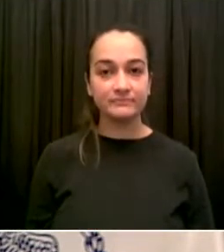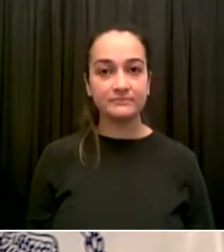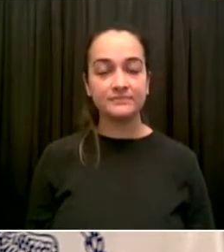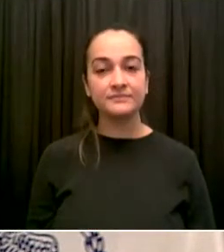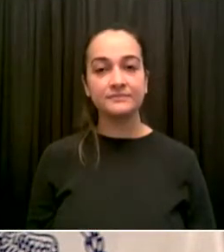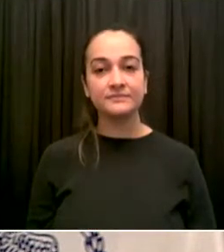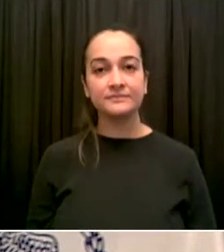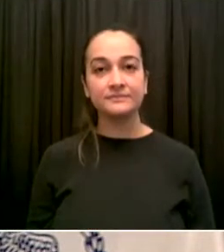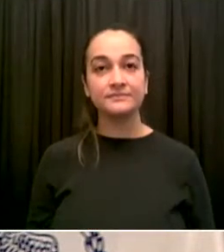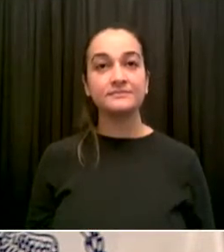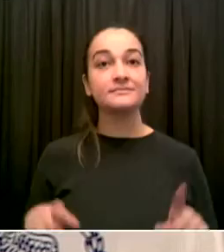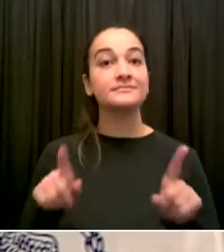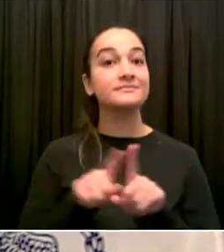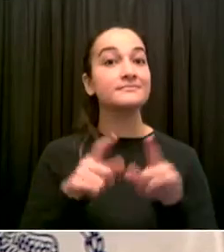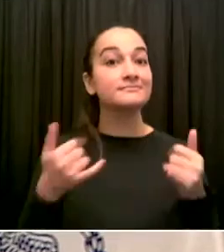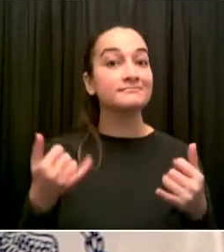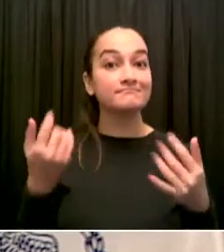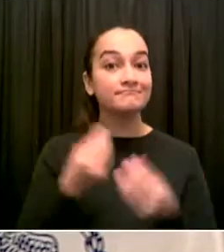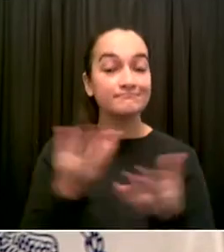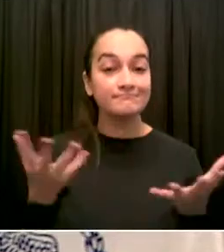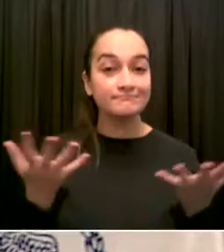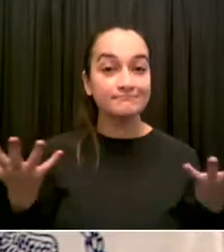WE HAVE IN PLACE OBVIOUSLY COMING UP IN THE NEXT COUPLE